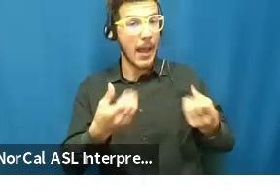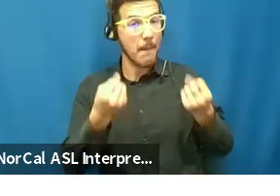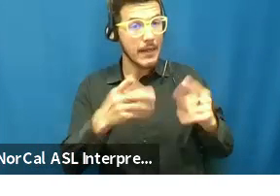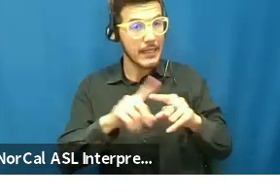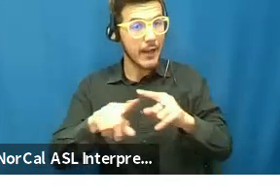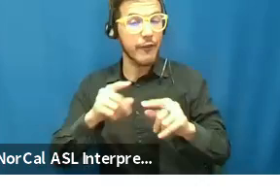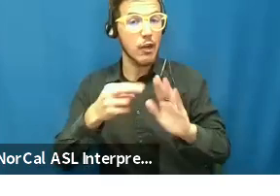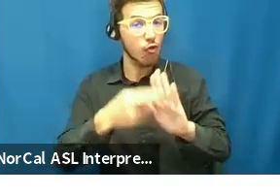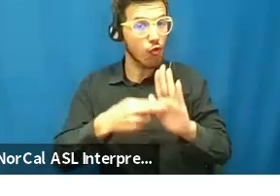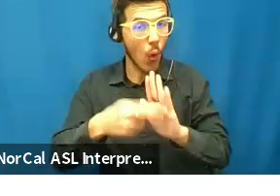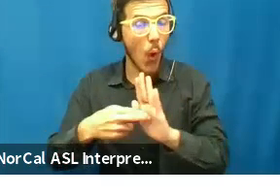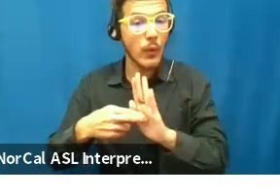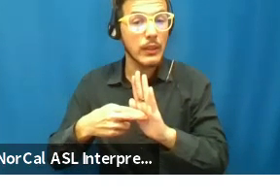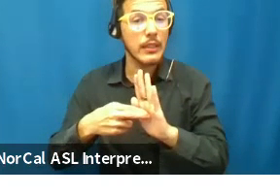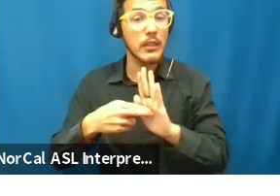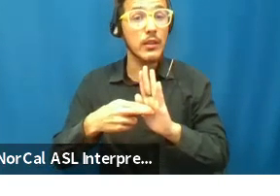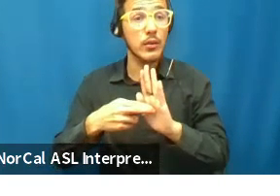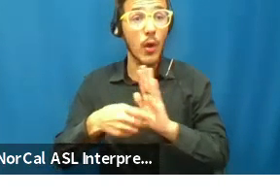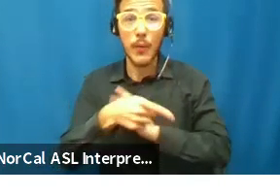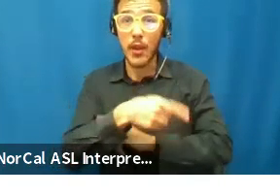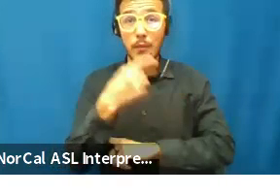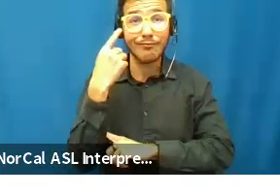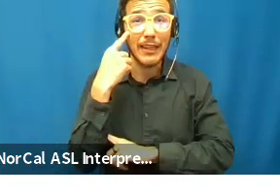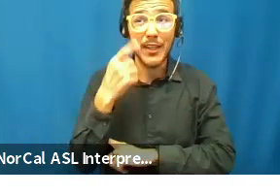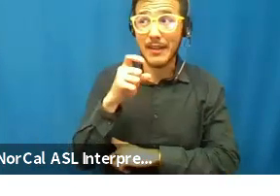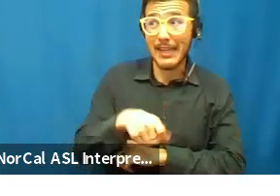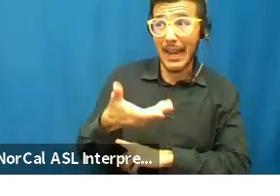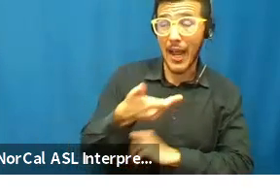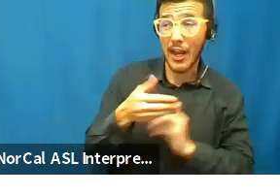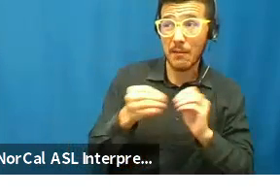you know, do we need to hire more Spanish speaking interpreters or ASL interpreters,